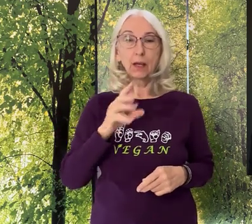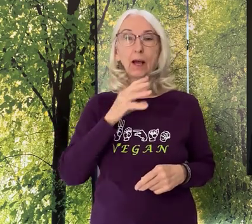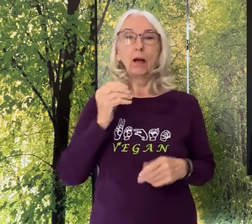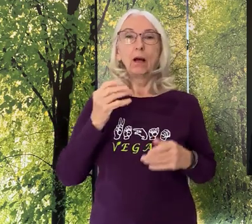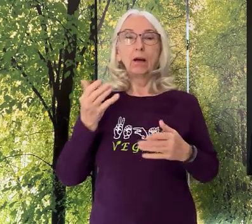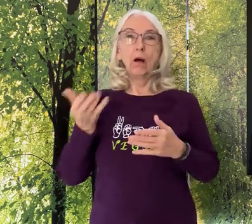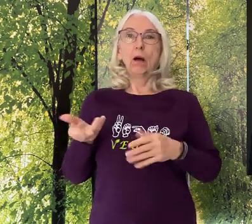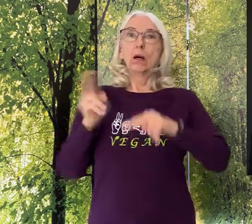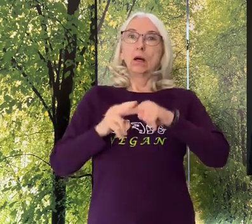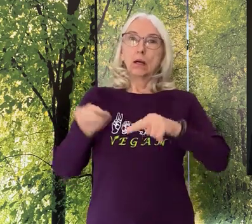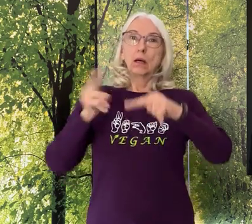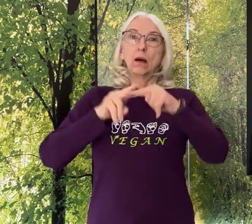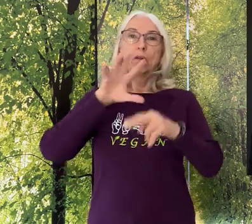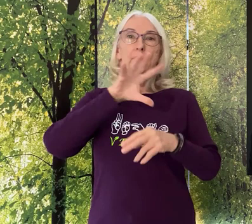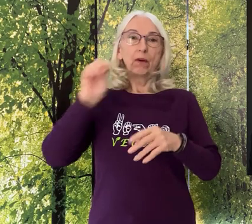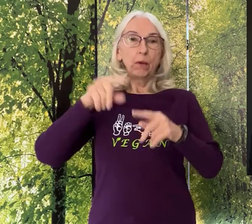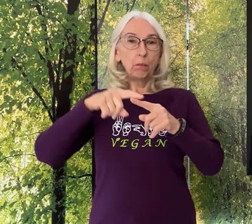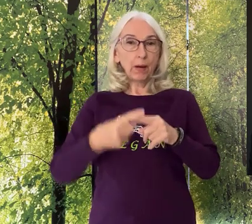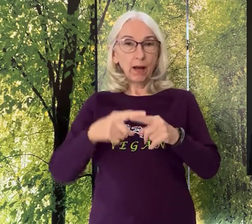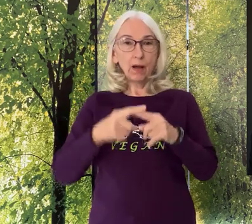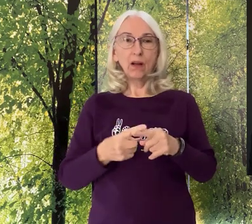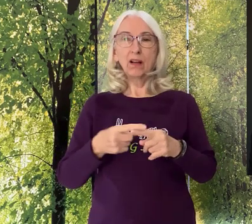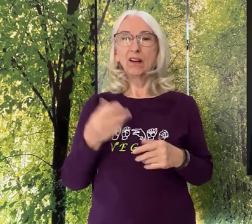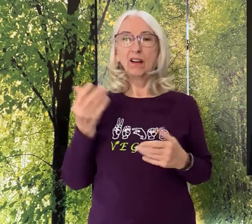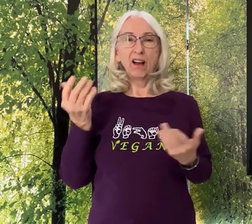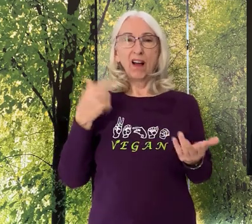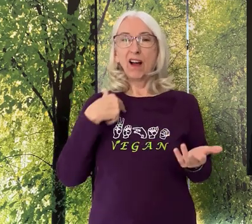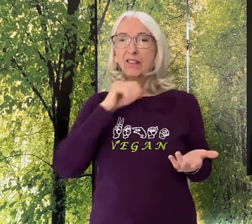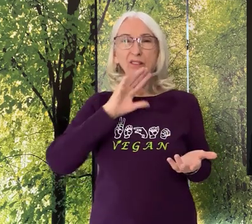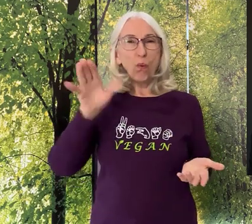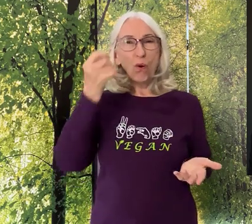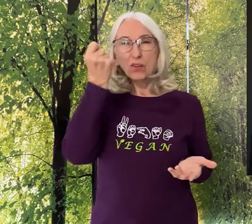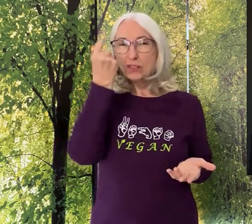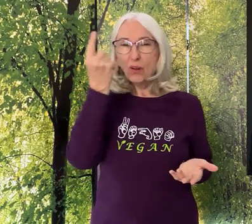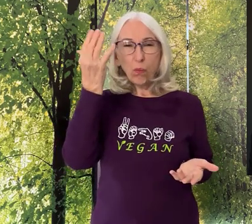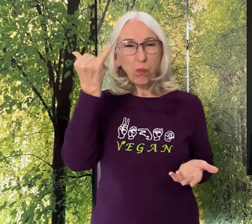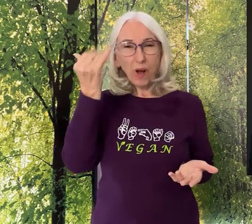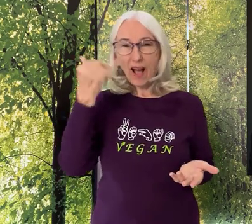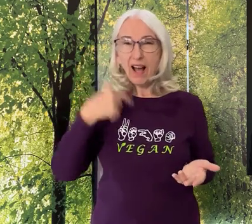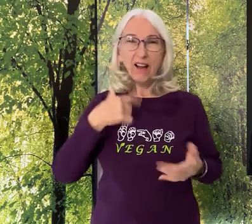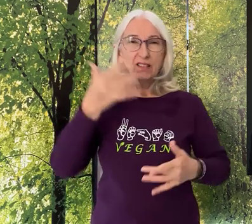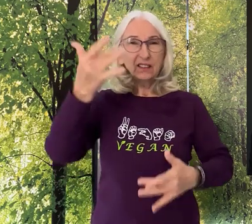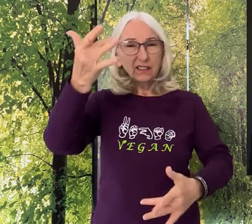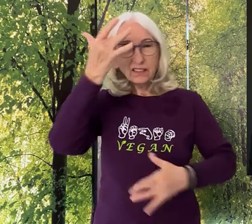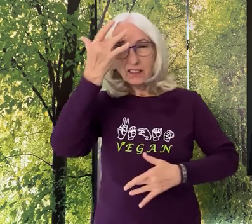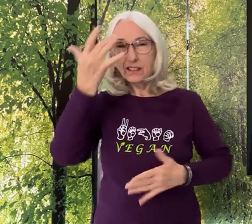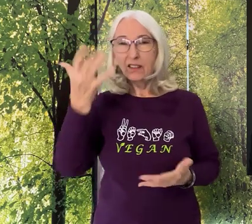and carrying around 50 extra pounds. I could not understand why I was so sick,